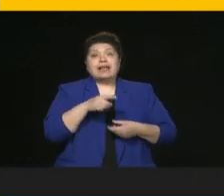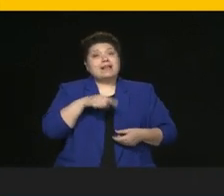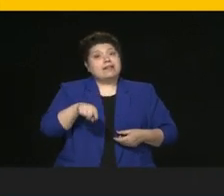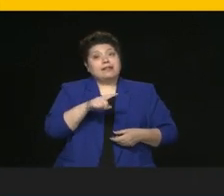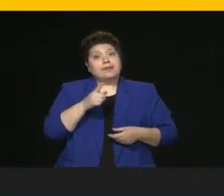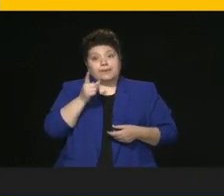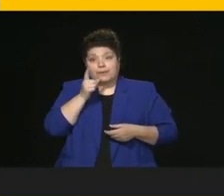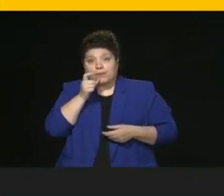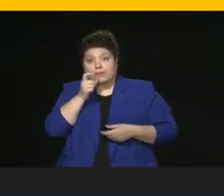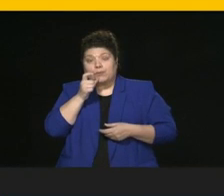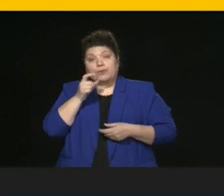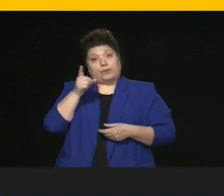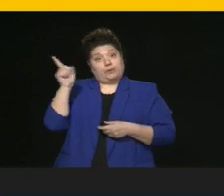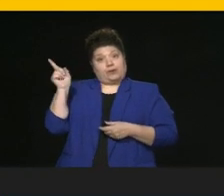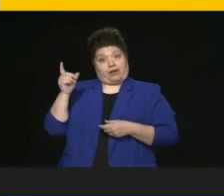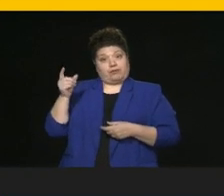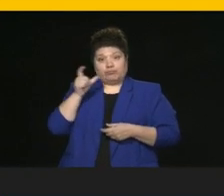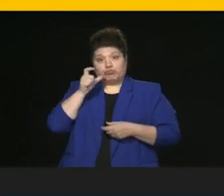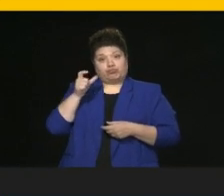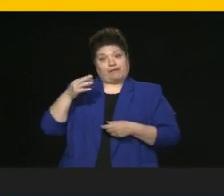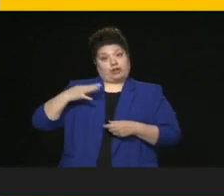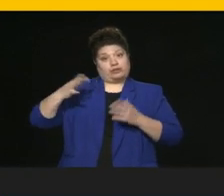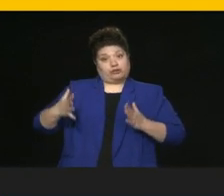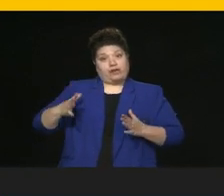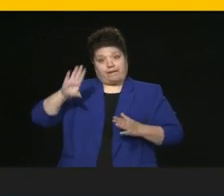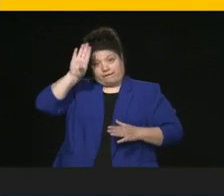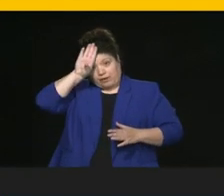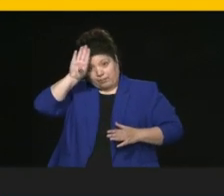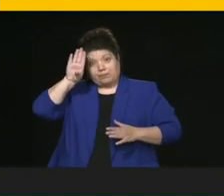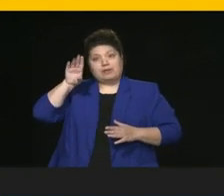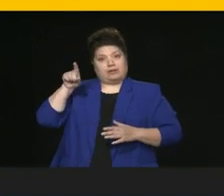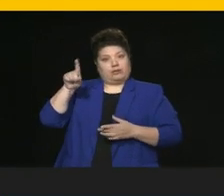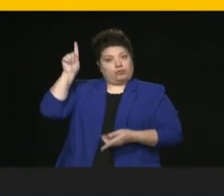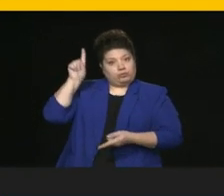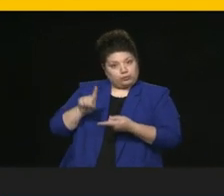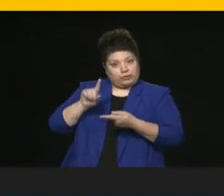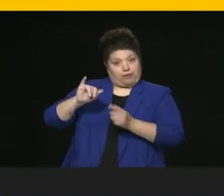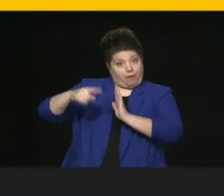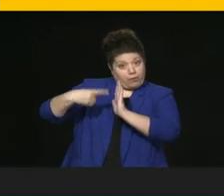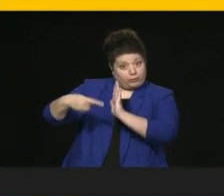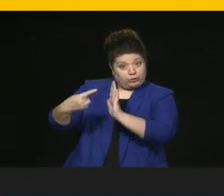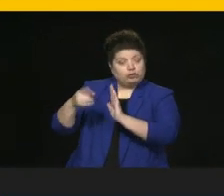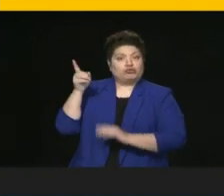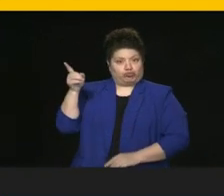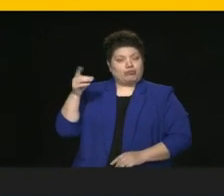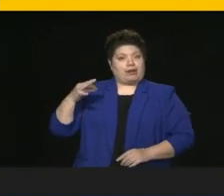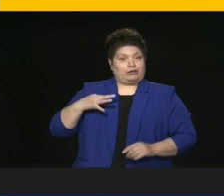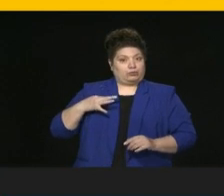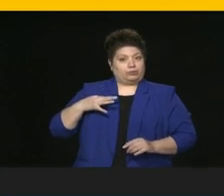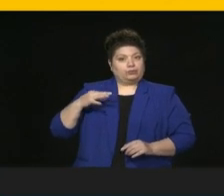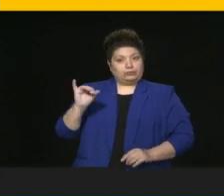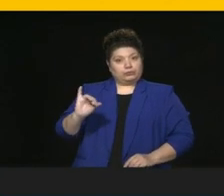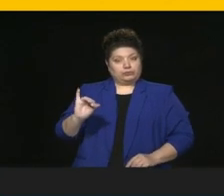DECREASED. THIS CAN INCLUDE VOLUNTEER FIREFIGHTERS WHO ARE ALSO